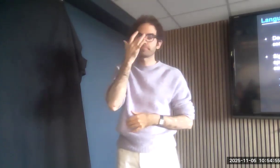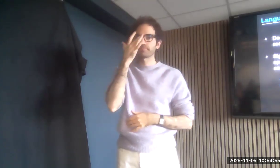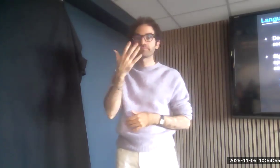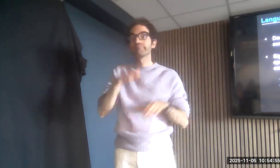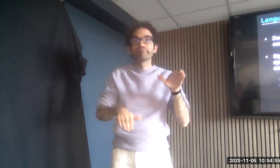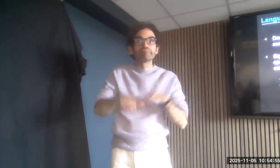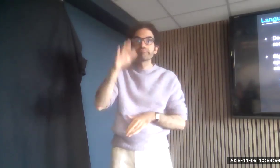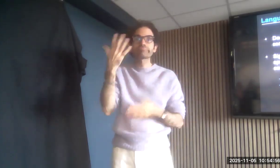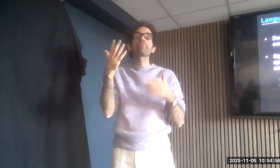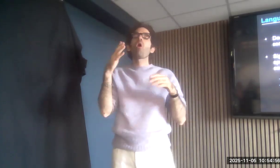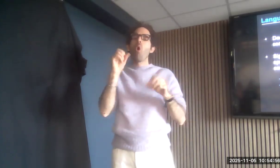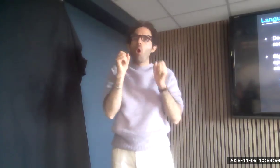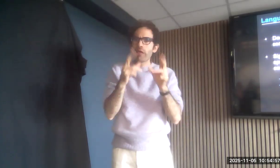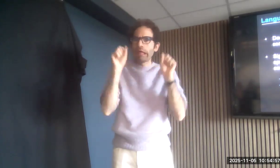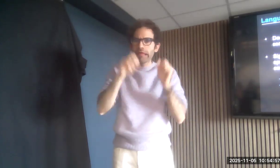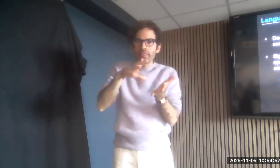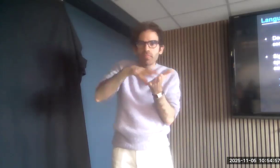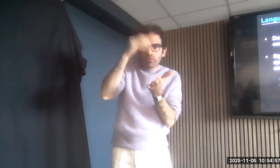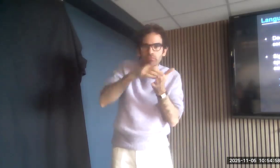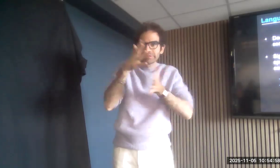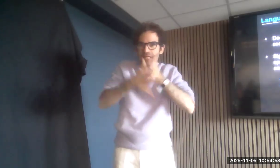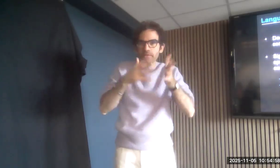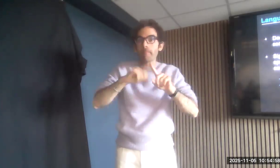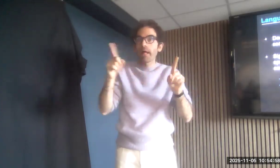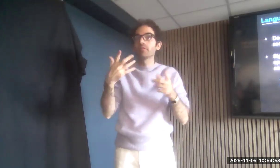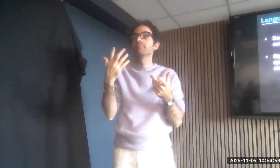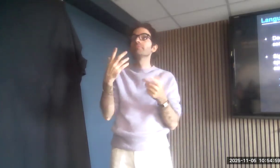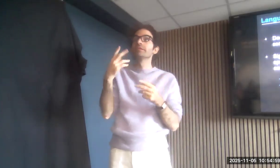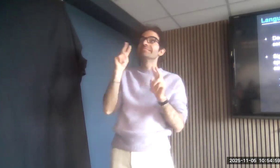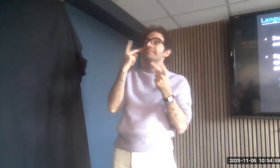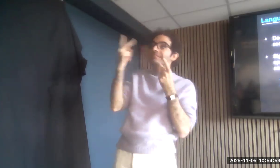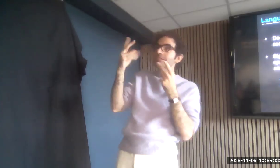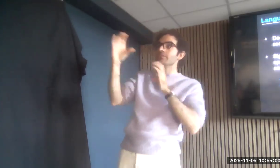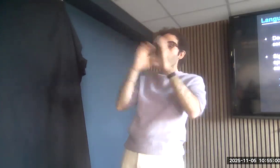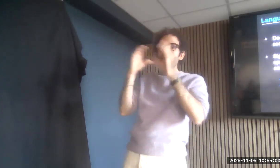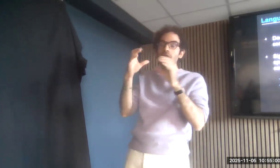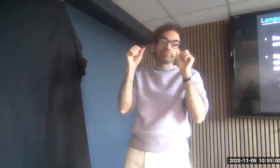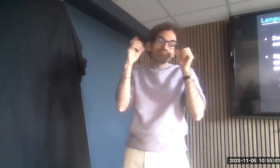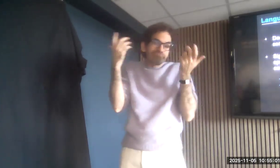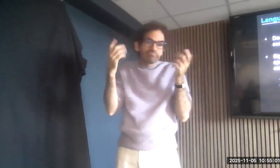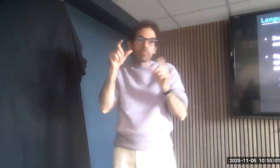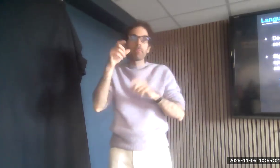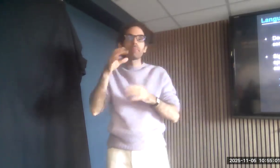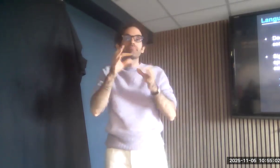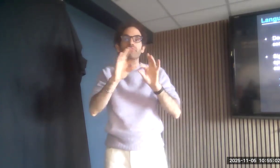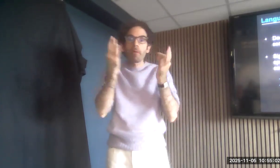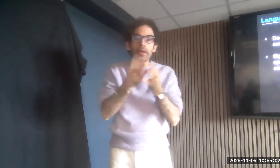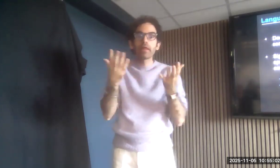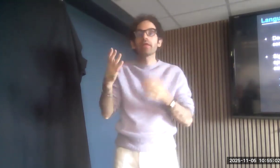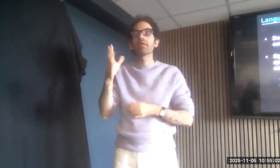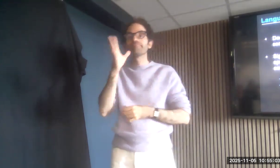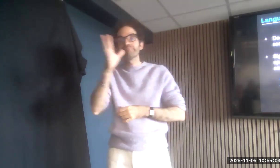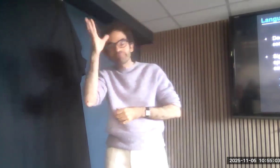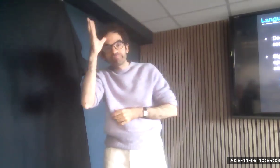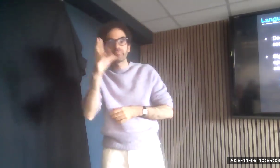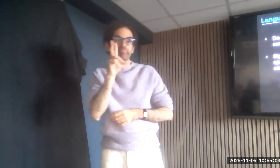how many deaf people are actually born to hearing families, which is about 95%.